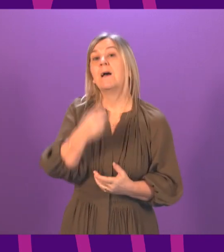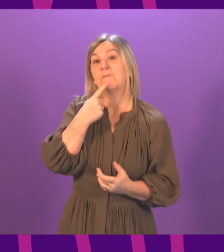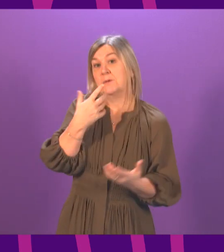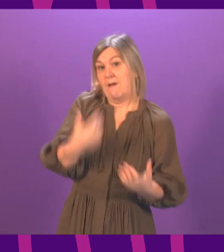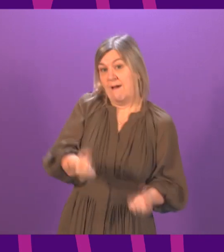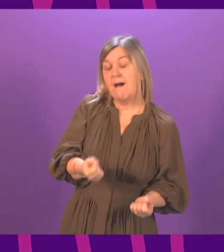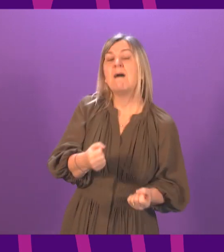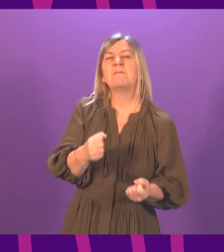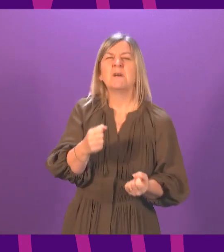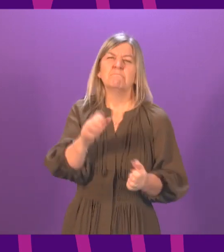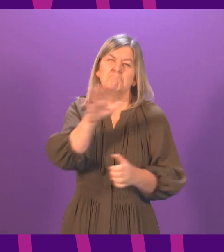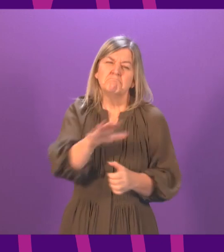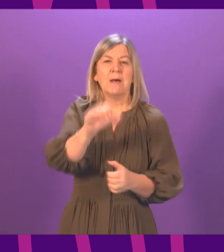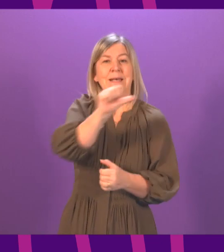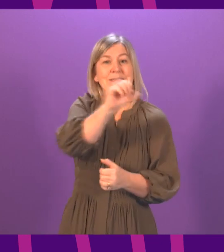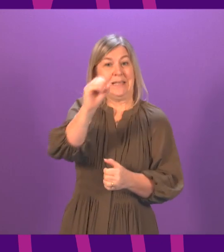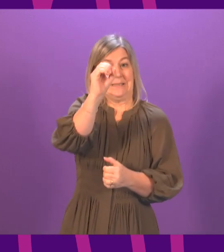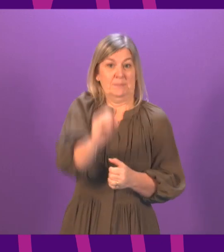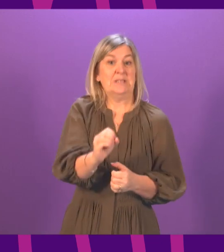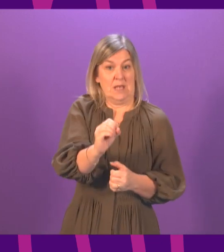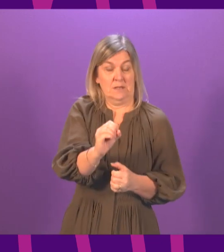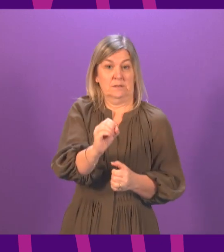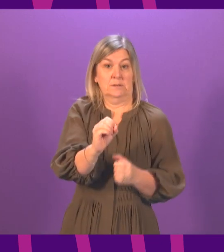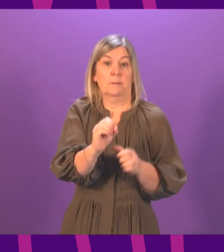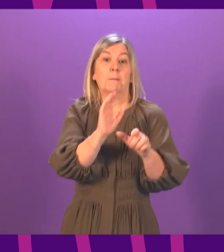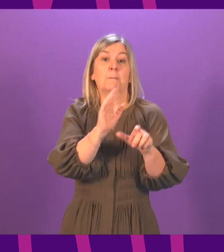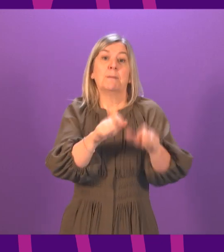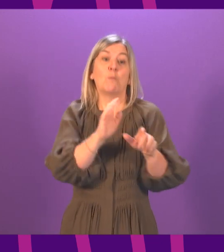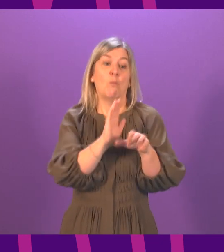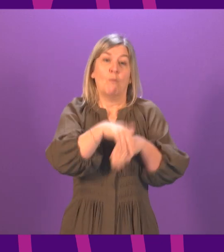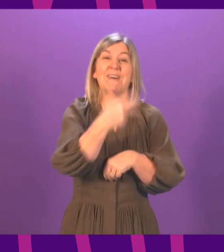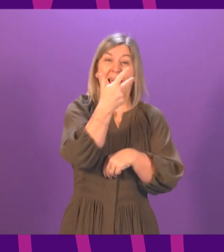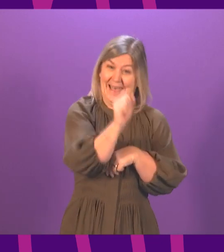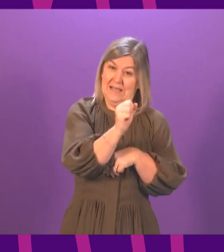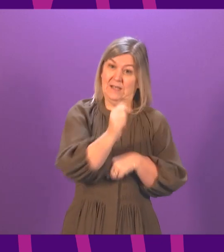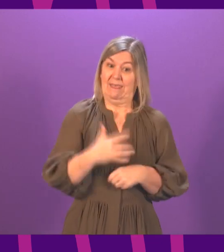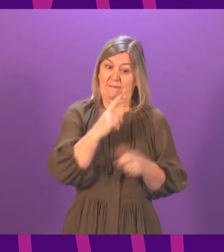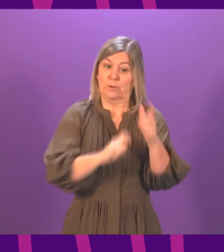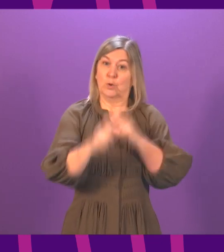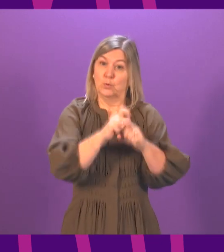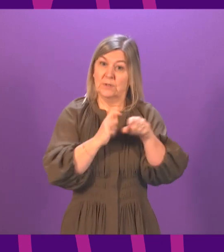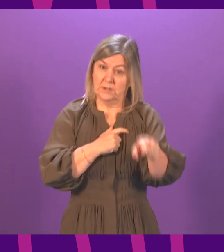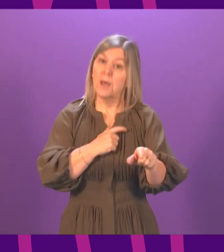around 60 per cent of people over 80 and living in the community have had the first dose of vaccine.